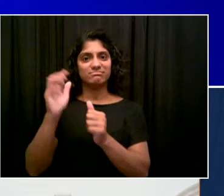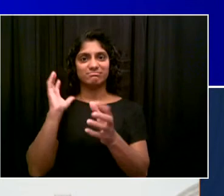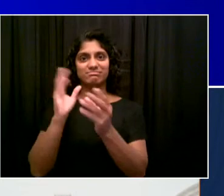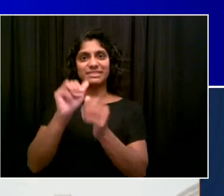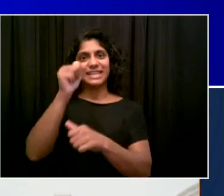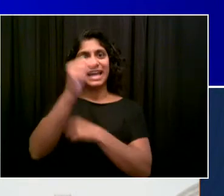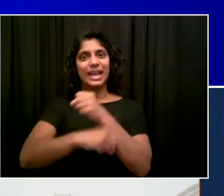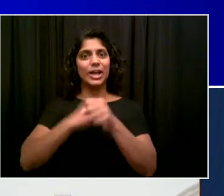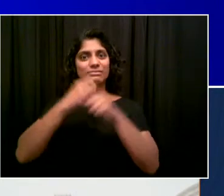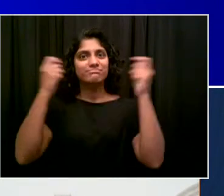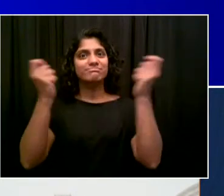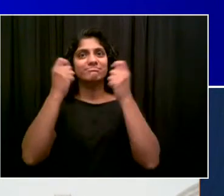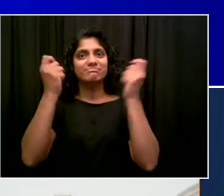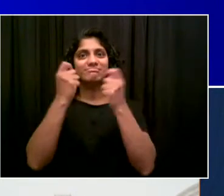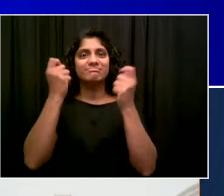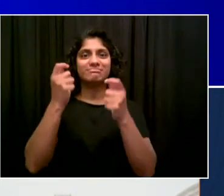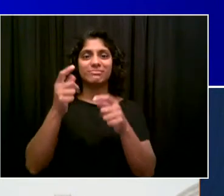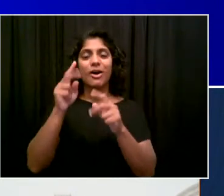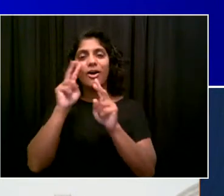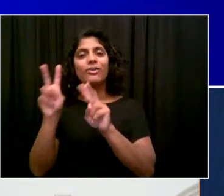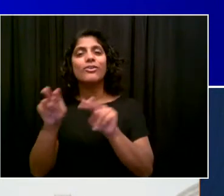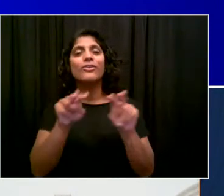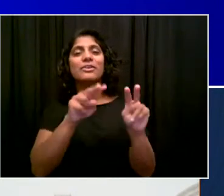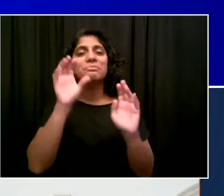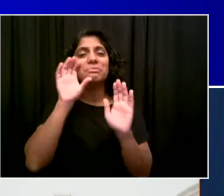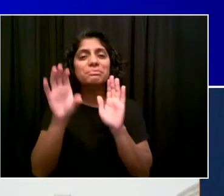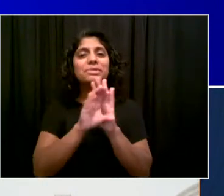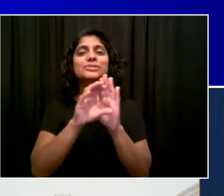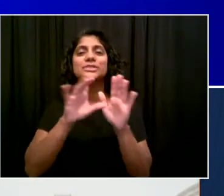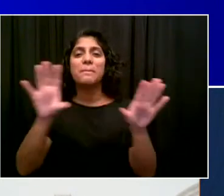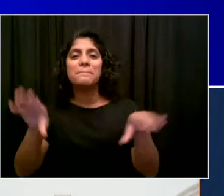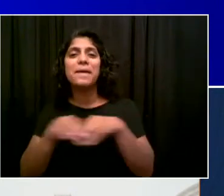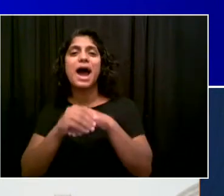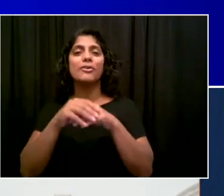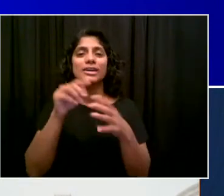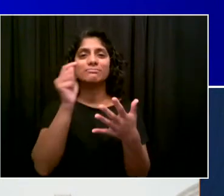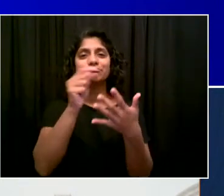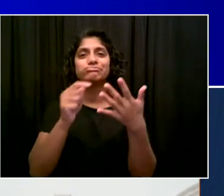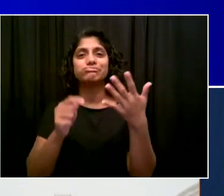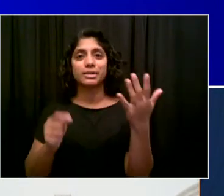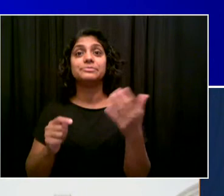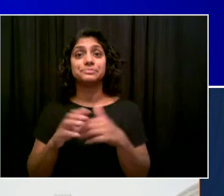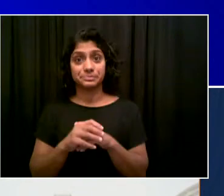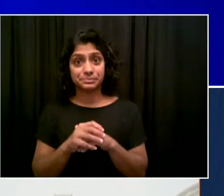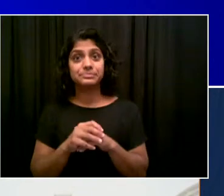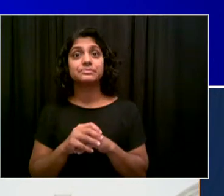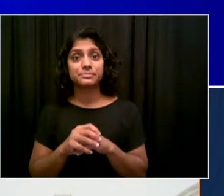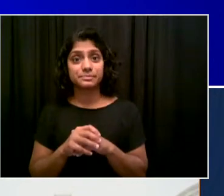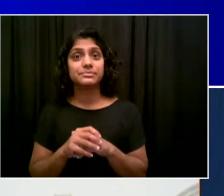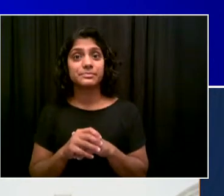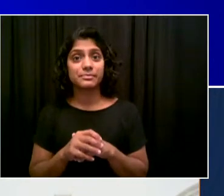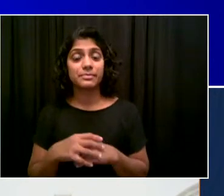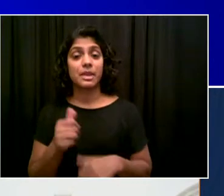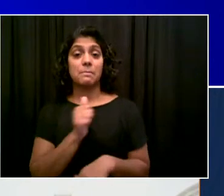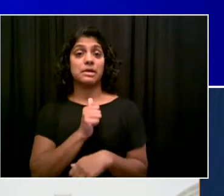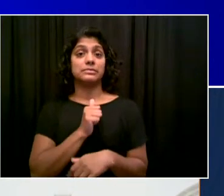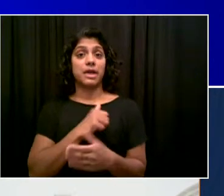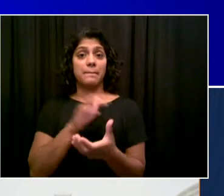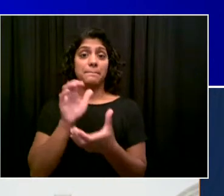AND MARRIAGE ARE.